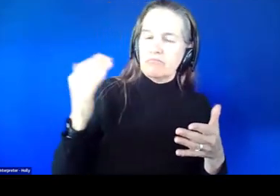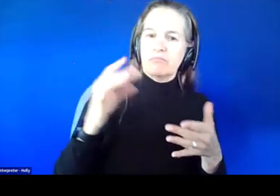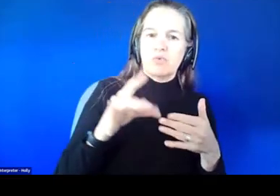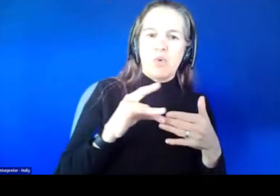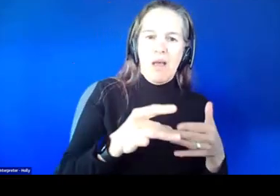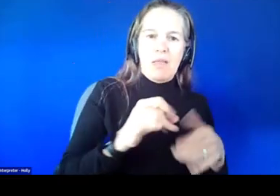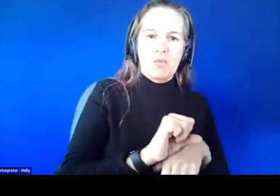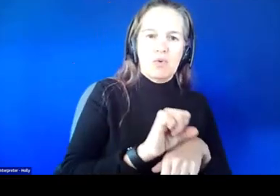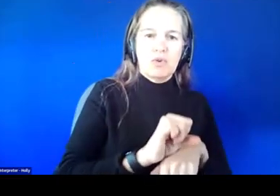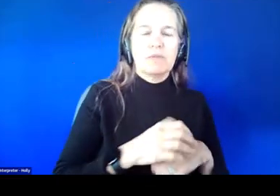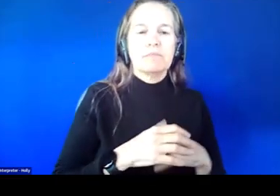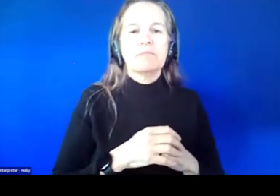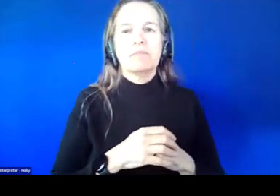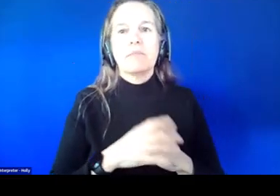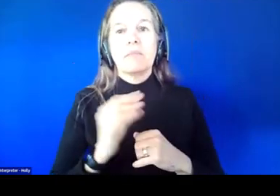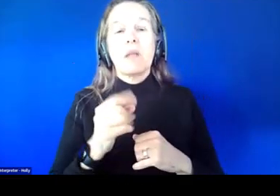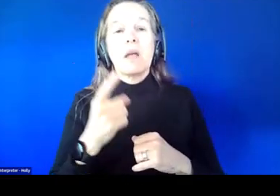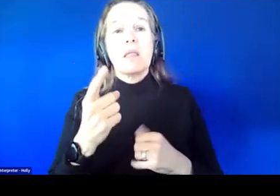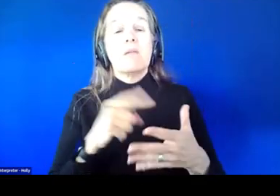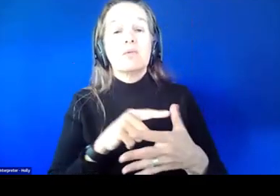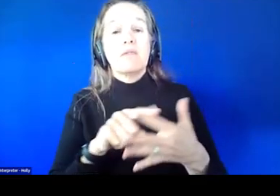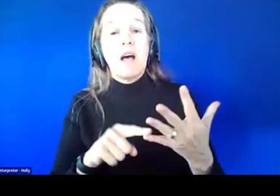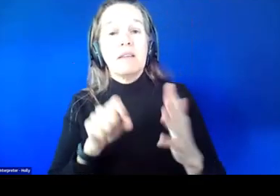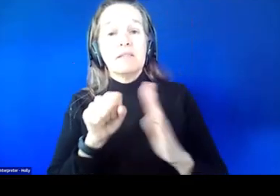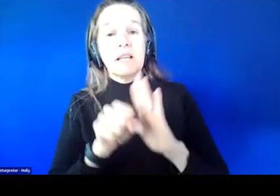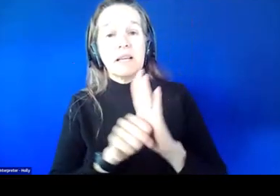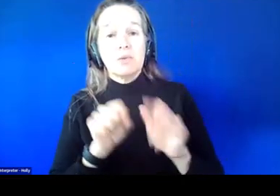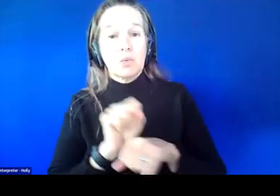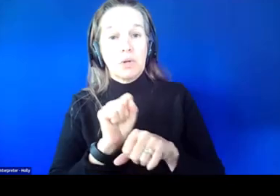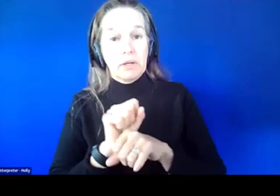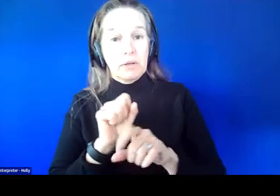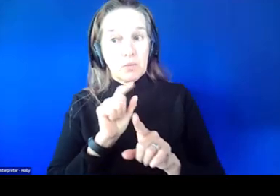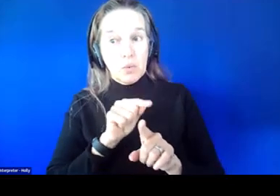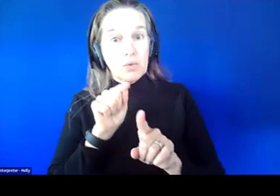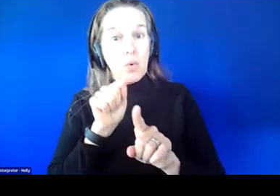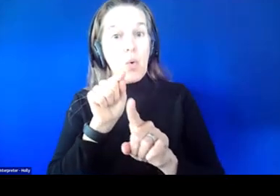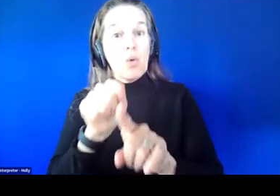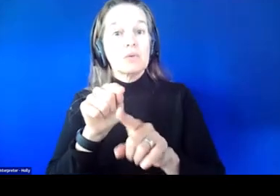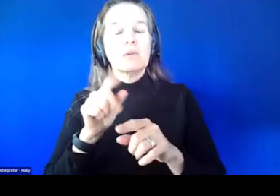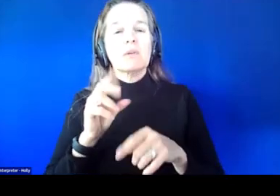the power of the five states working towards similar goals has resulted in a national advocacy